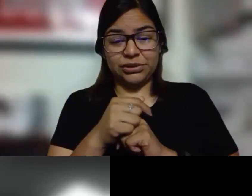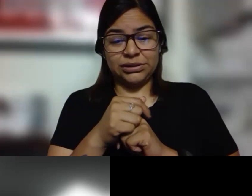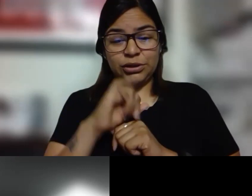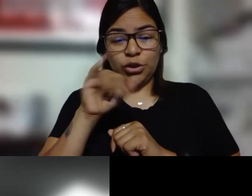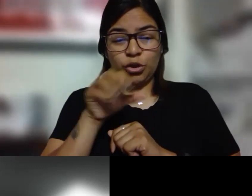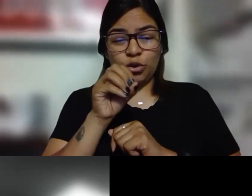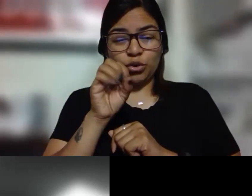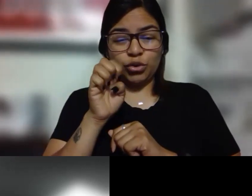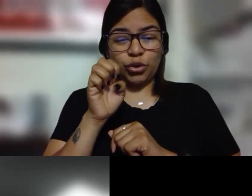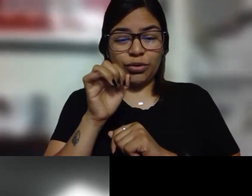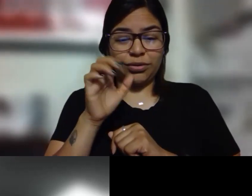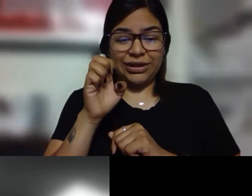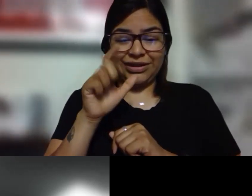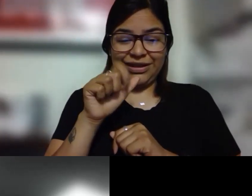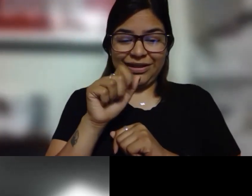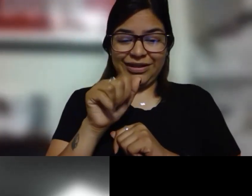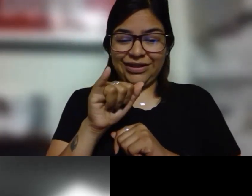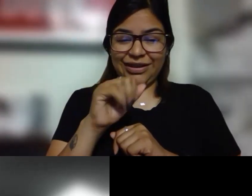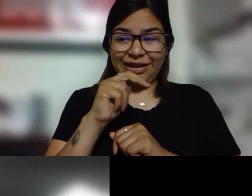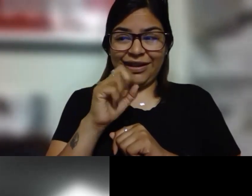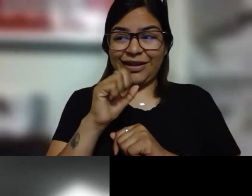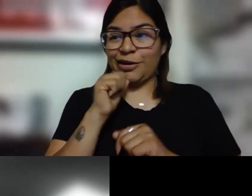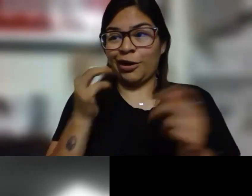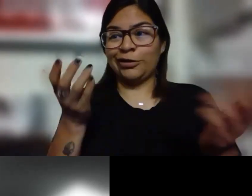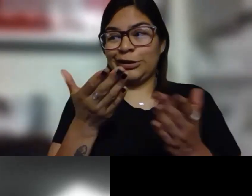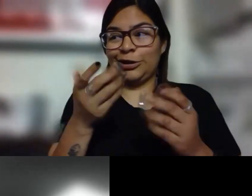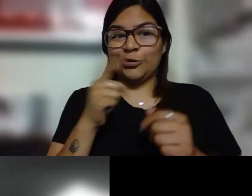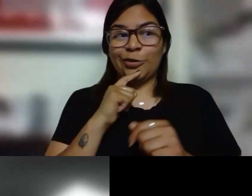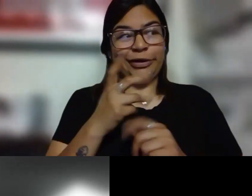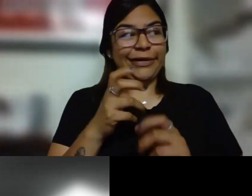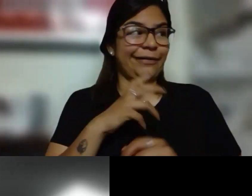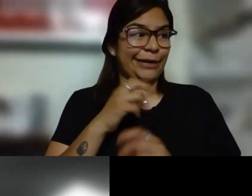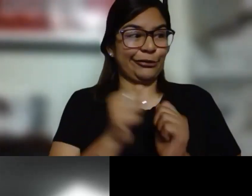must be together because you know they both walked out on us so you know I I really don't